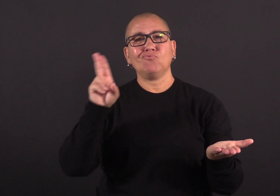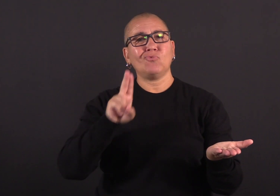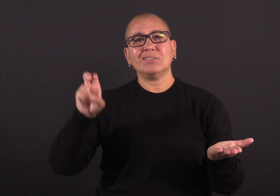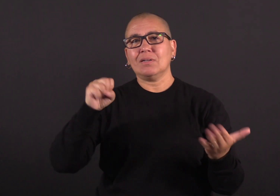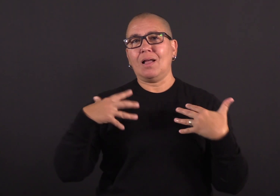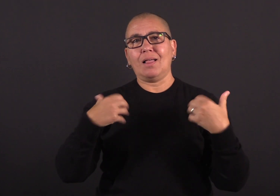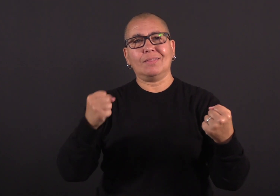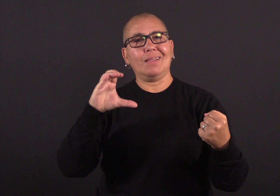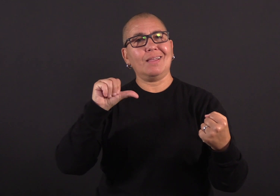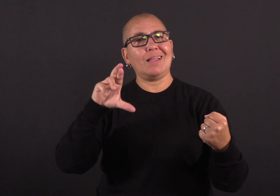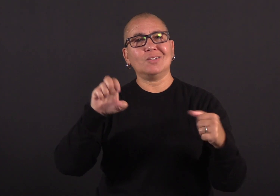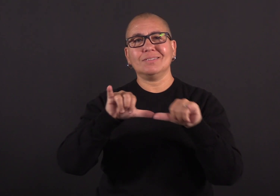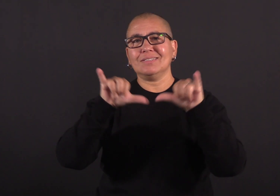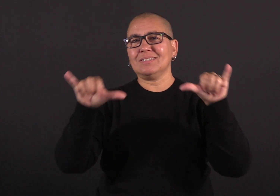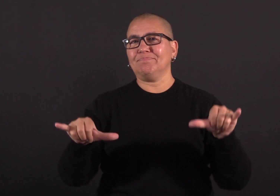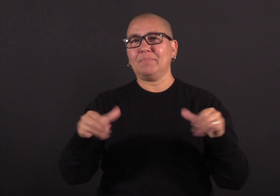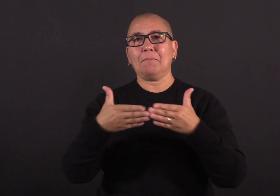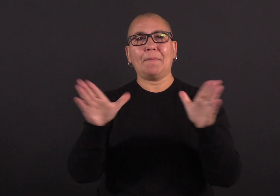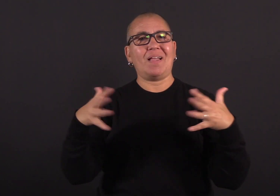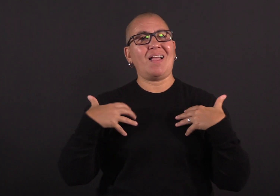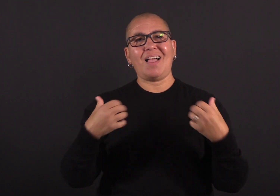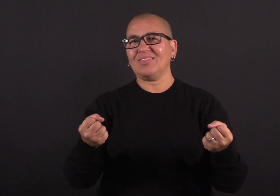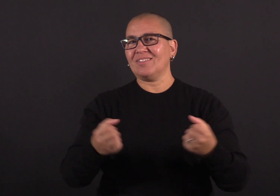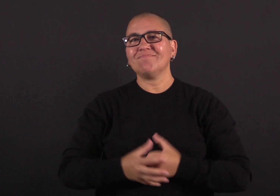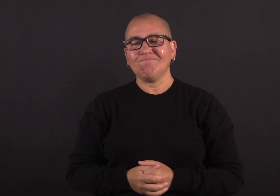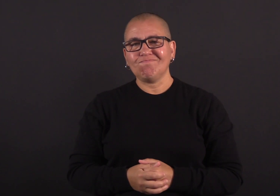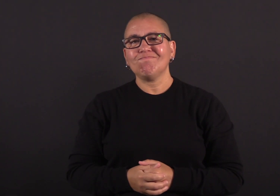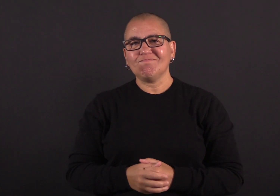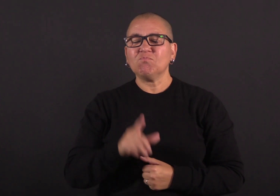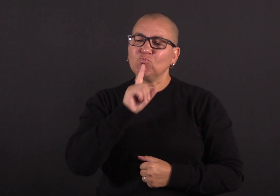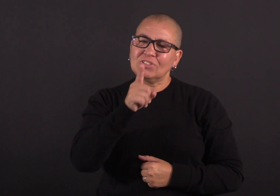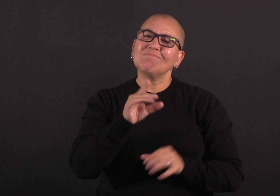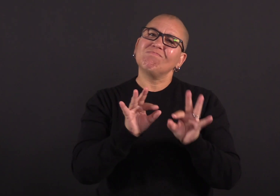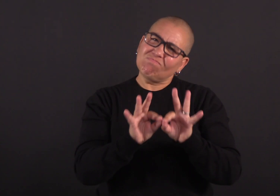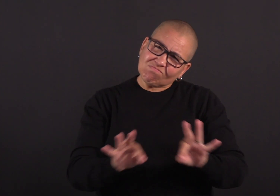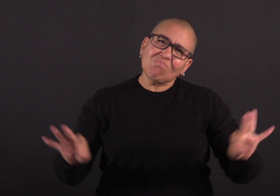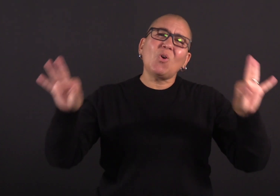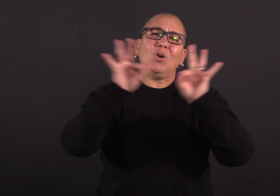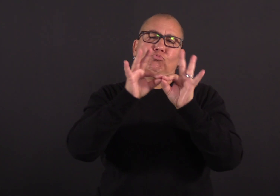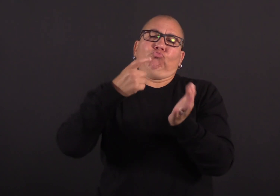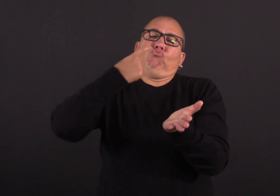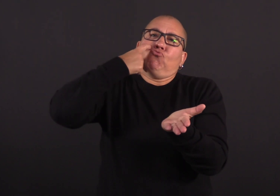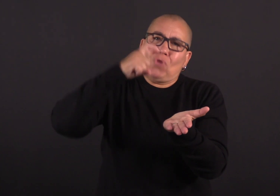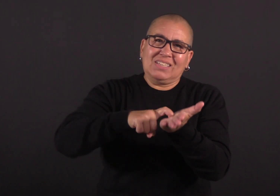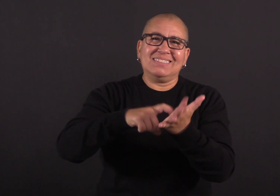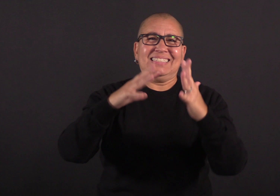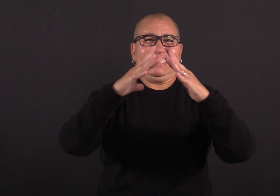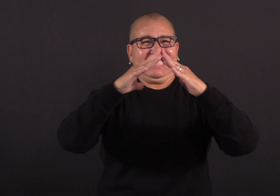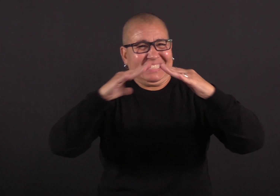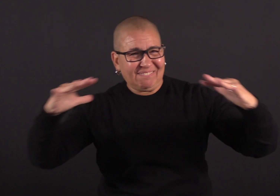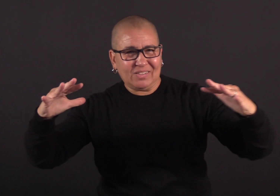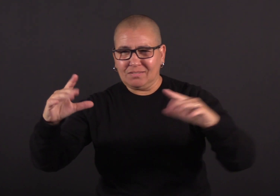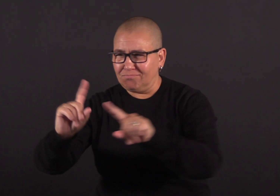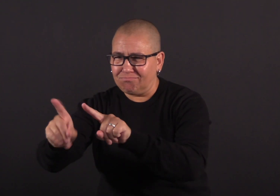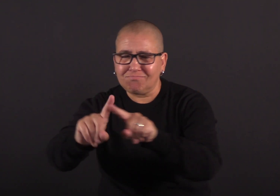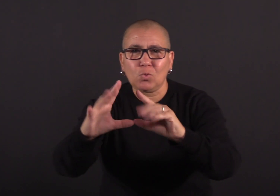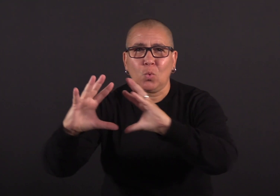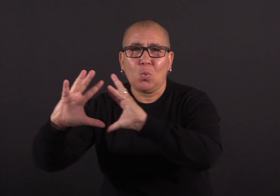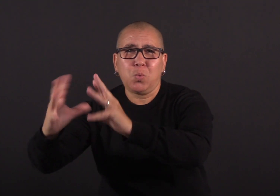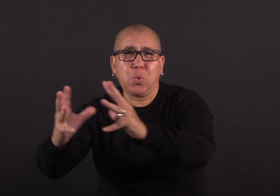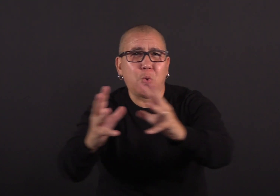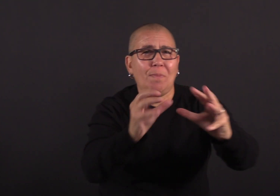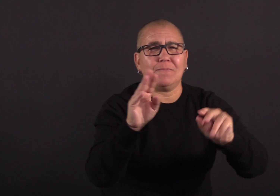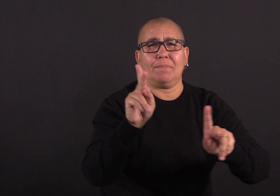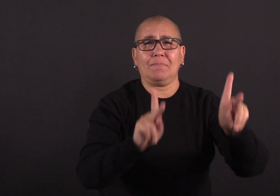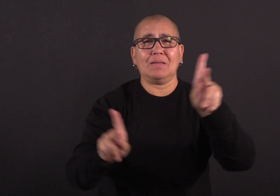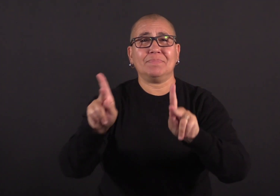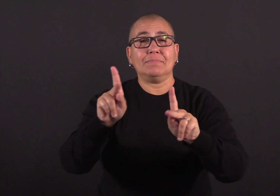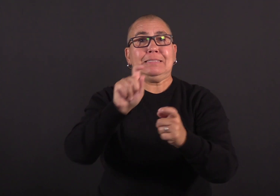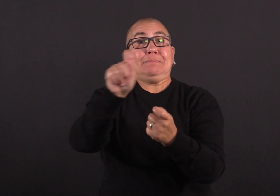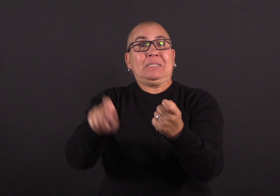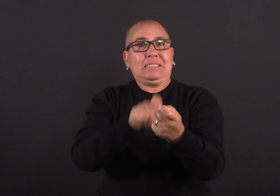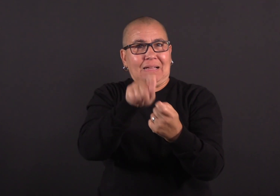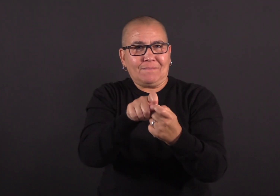fellow at SHADAC and the study’s lead author. “Identifying these disparities,